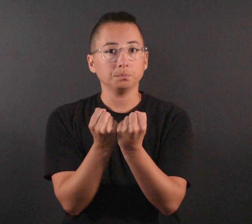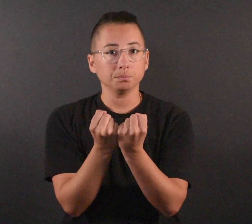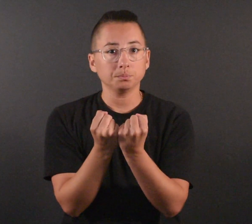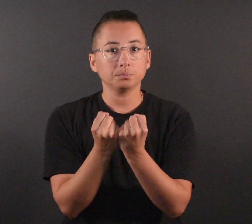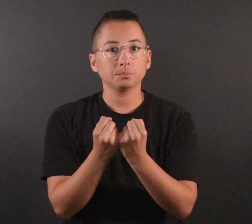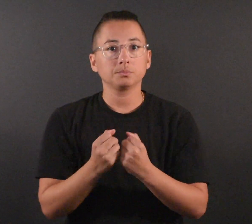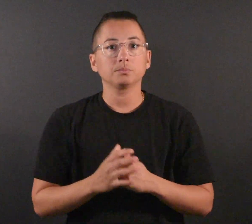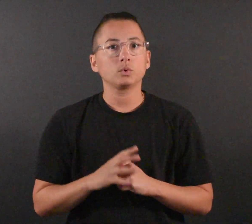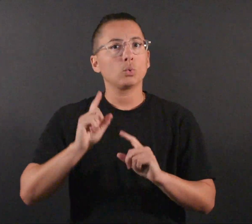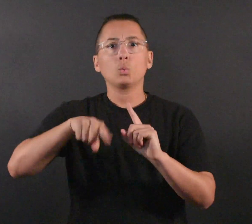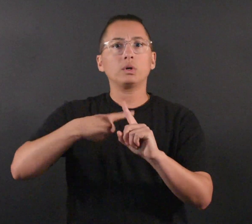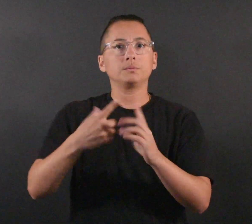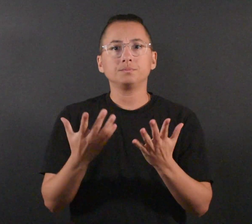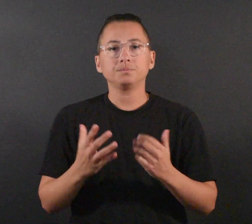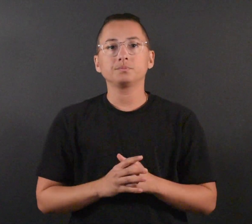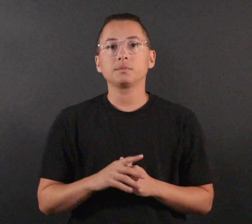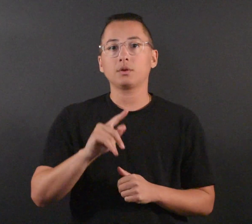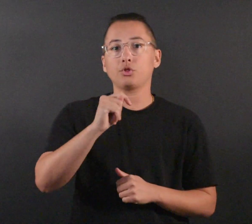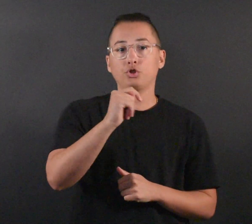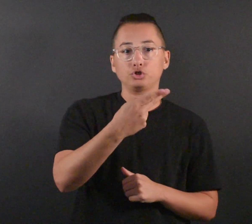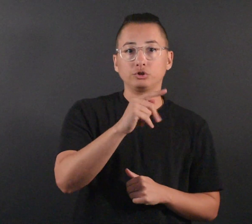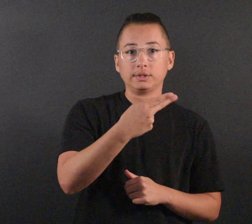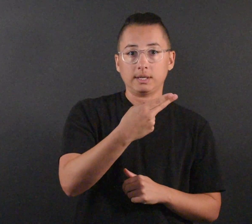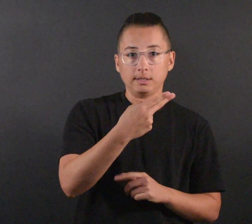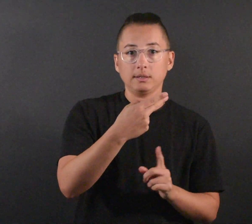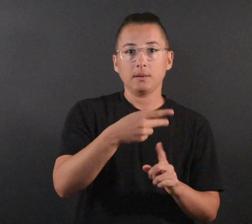on: • Thursday, November 3,